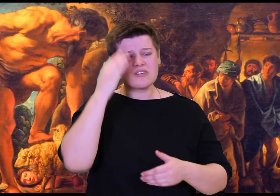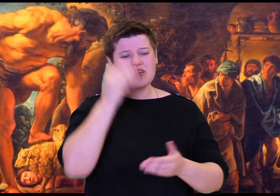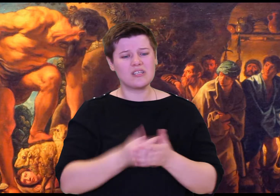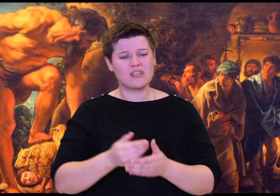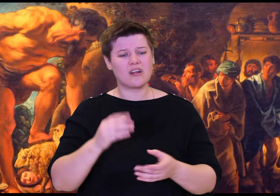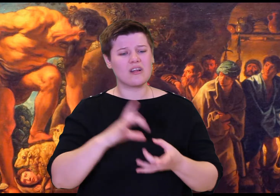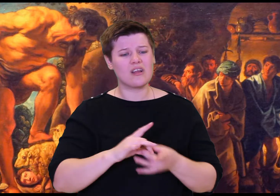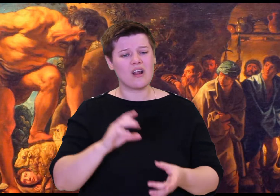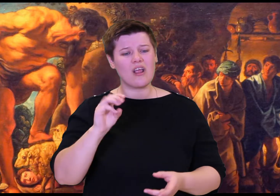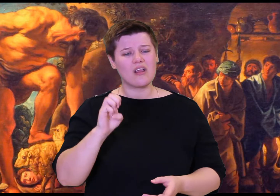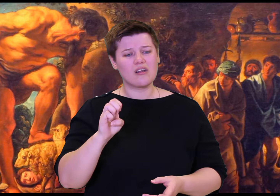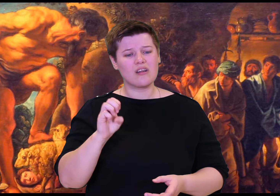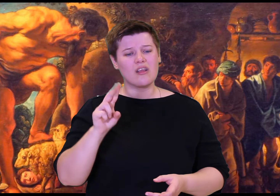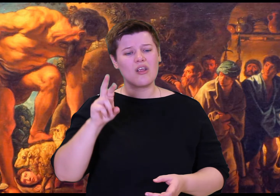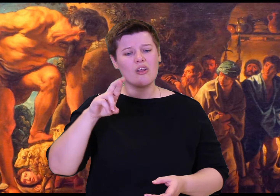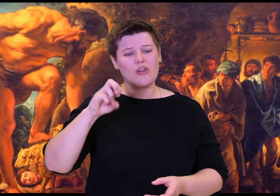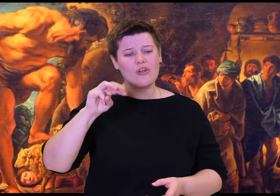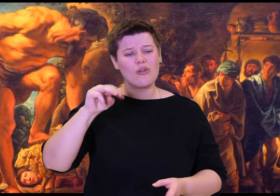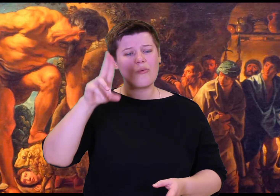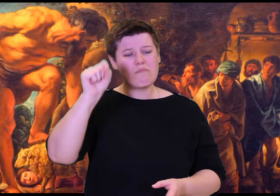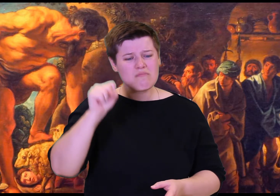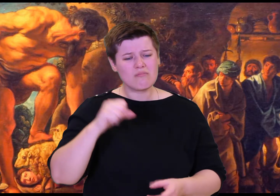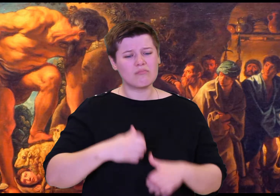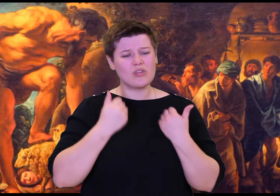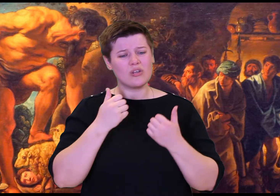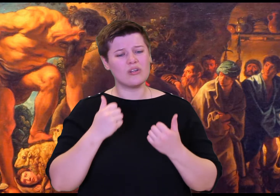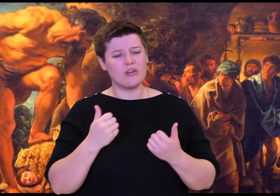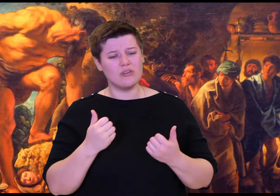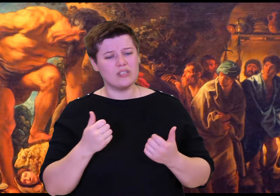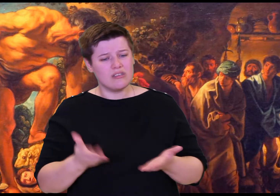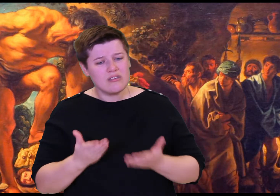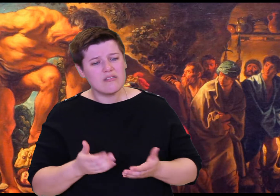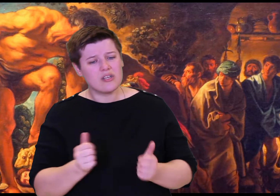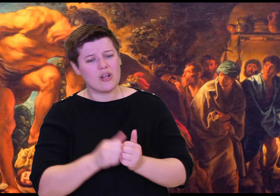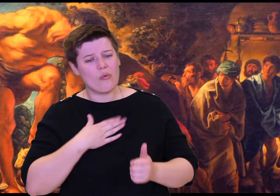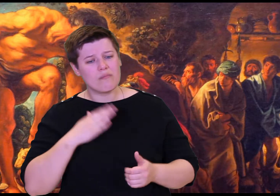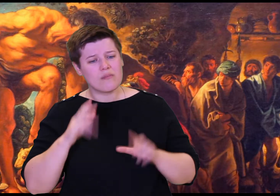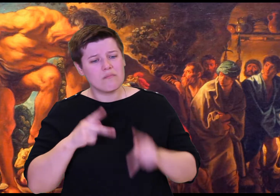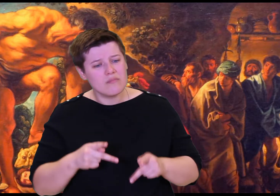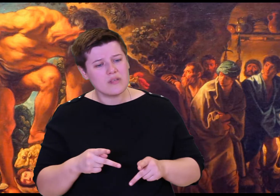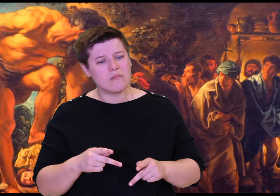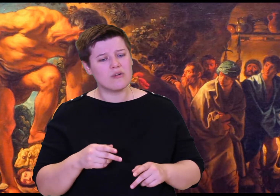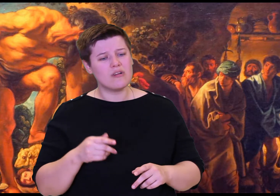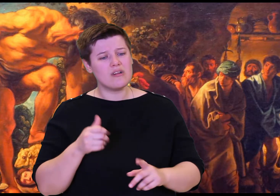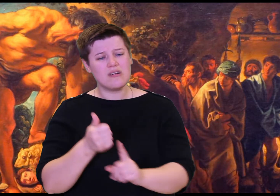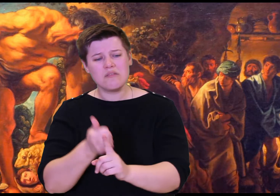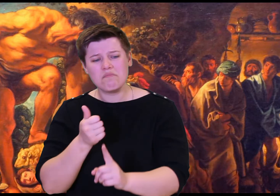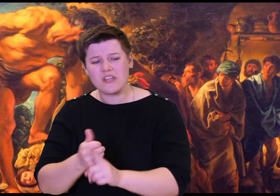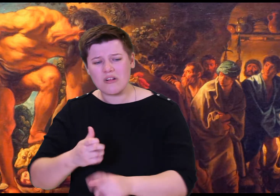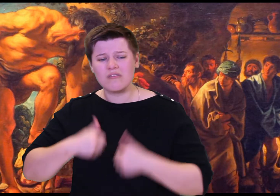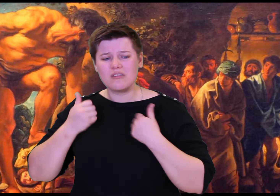There was a tall and handsome man named Telemus, the son of Eurymus, who lived